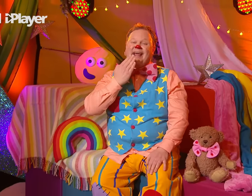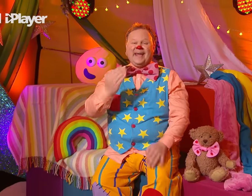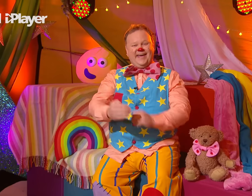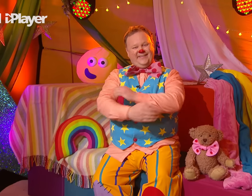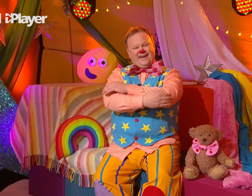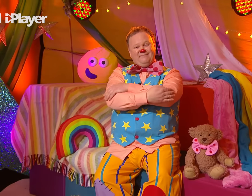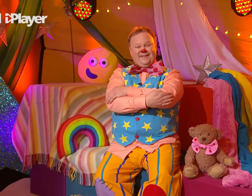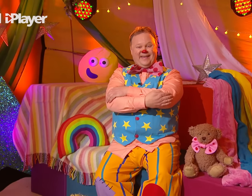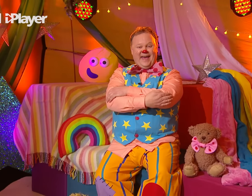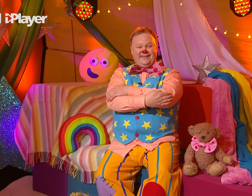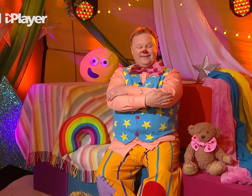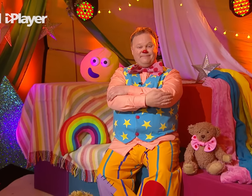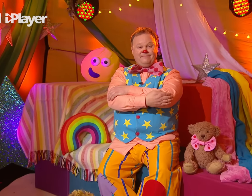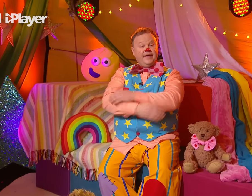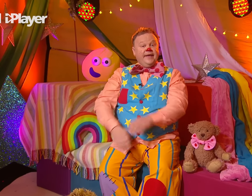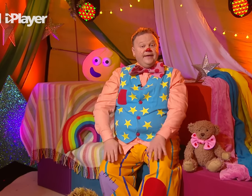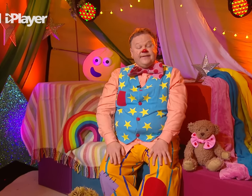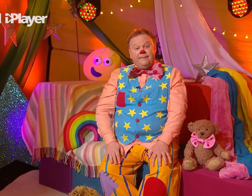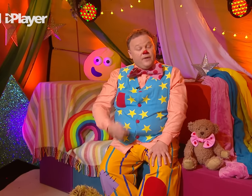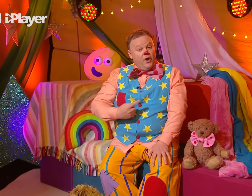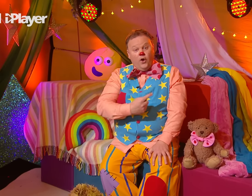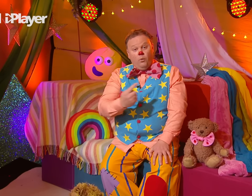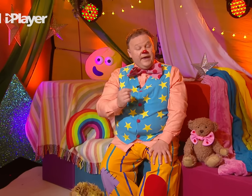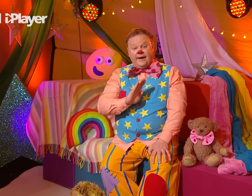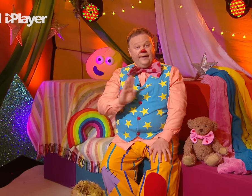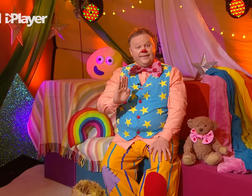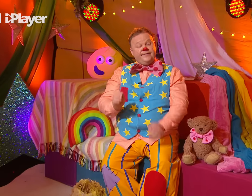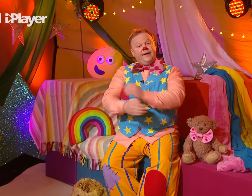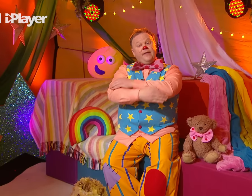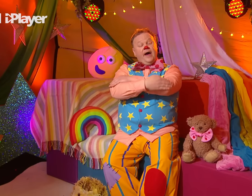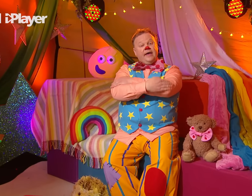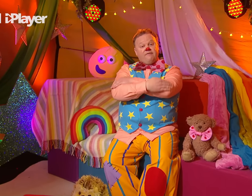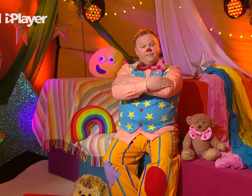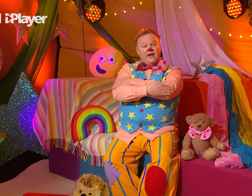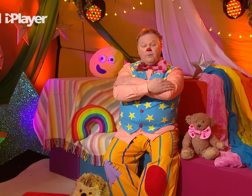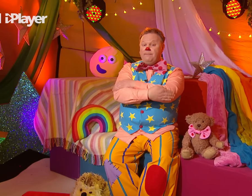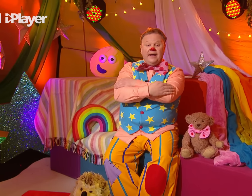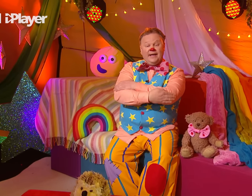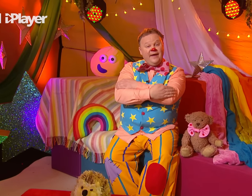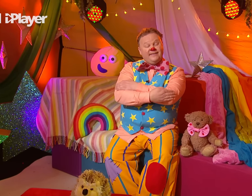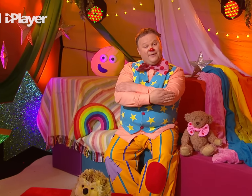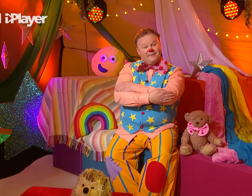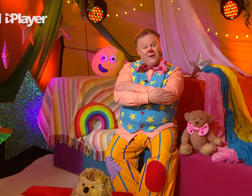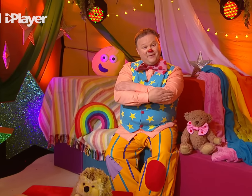thank you tumble ted you see we can't hug everybody we might like to at the moment